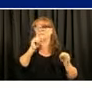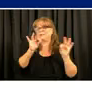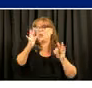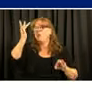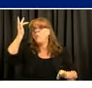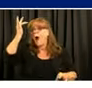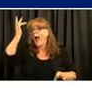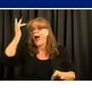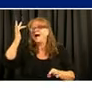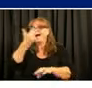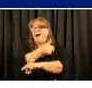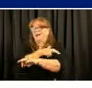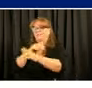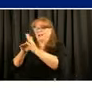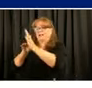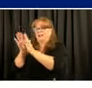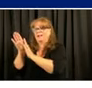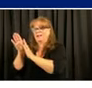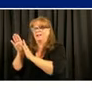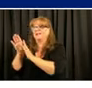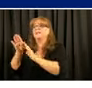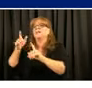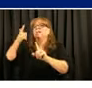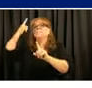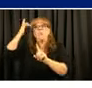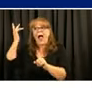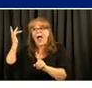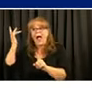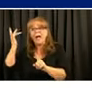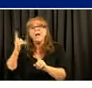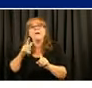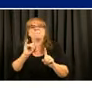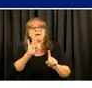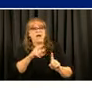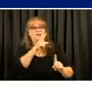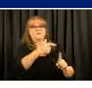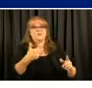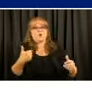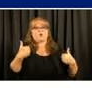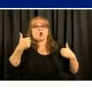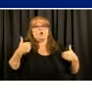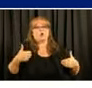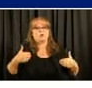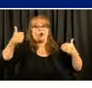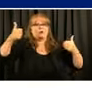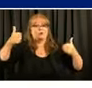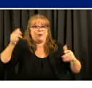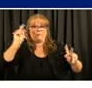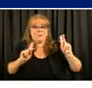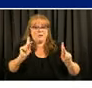cases occurring in some younger populations um and as the governor mentioned our concern when we see